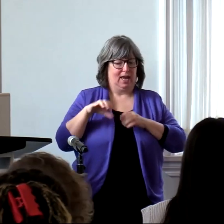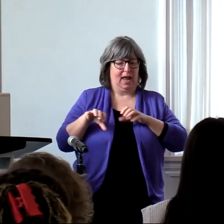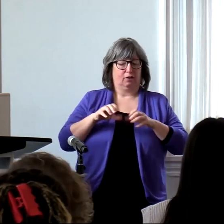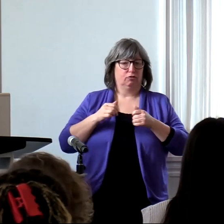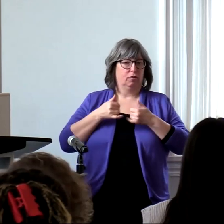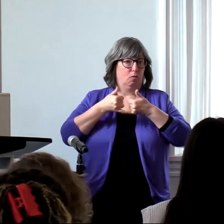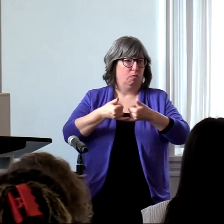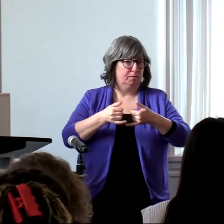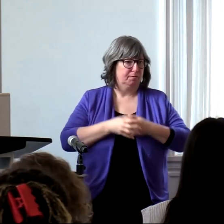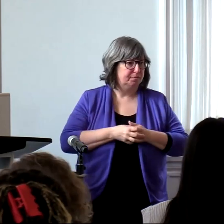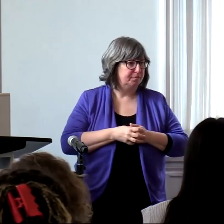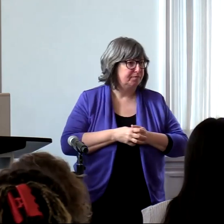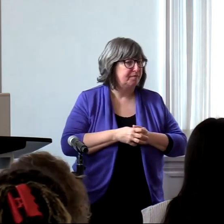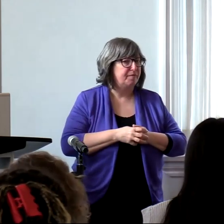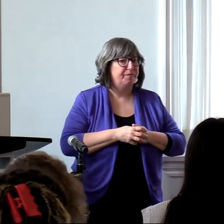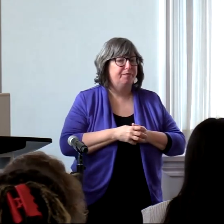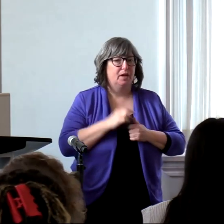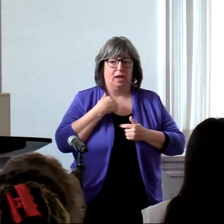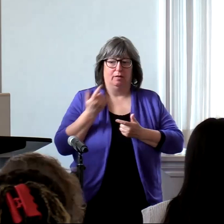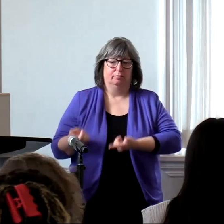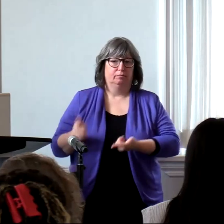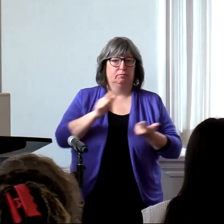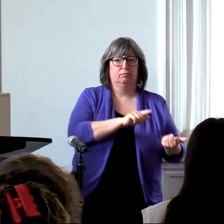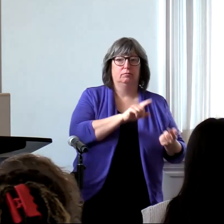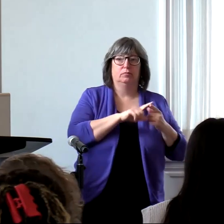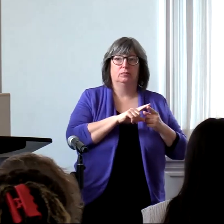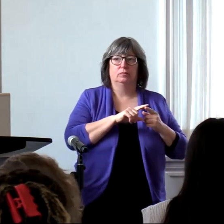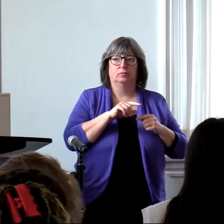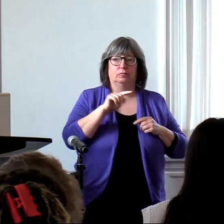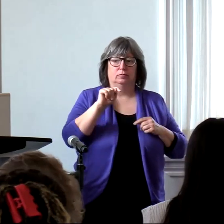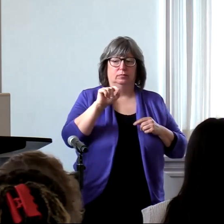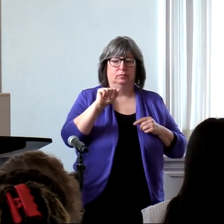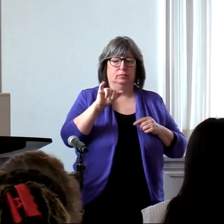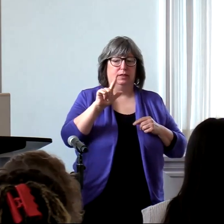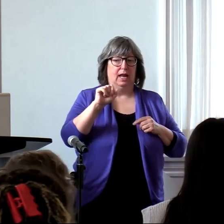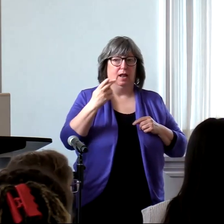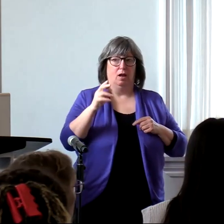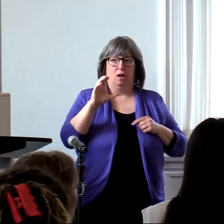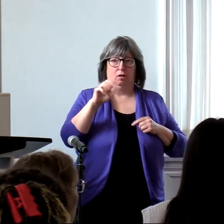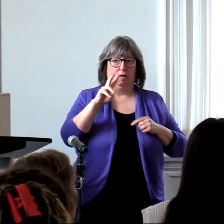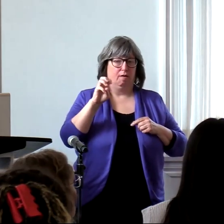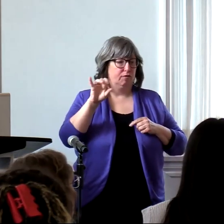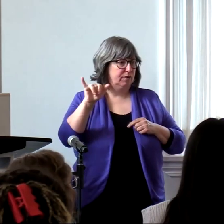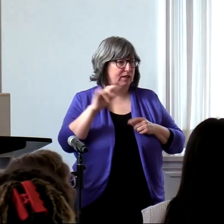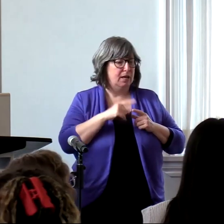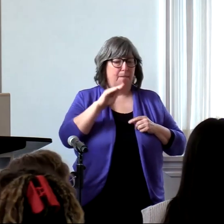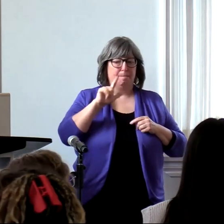And I am going to pass the mic over to Taylah Carvery, Mel Hebb's granddaughter,